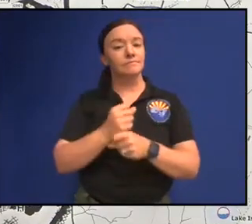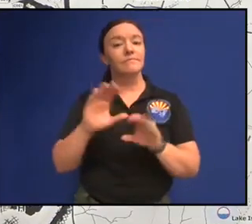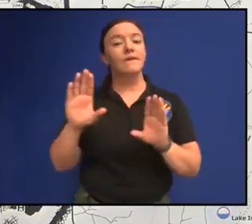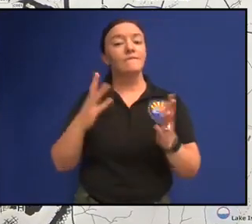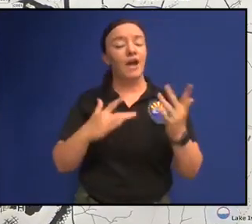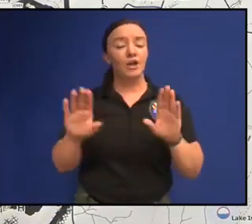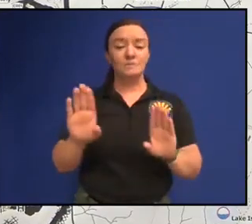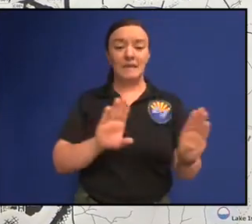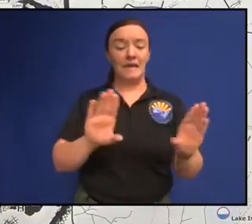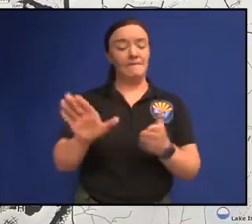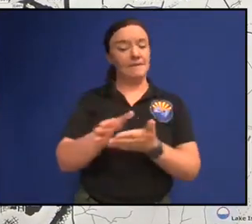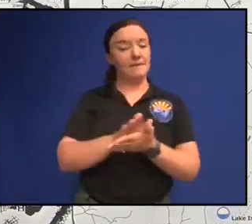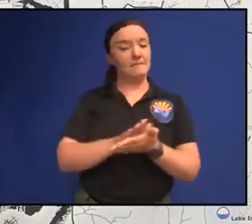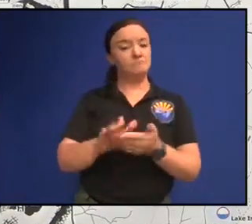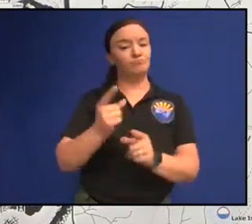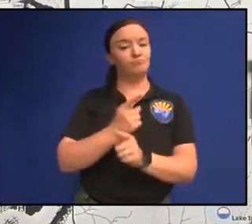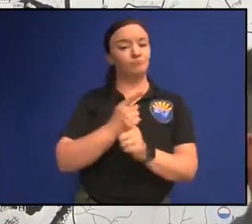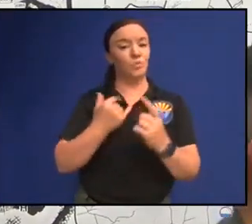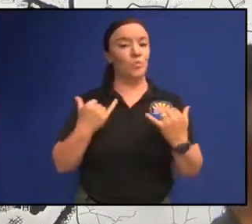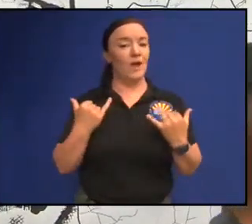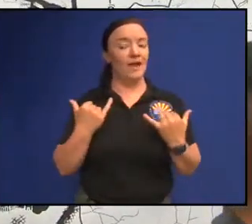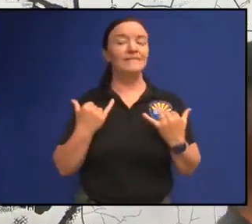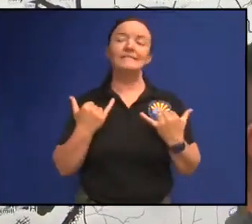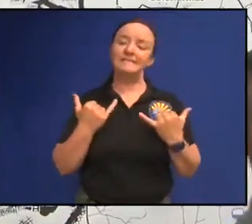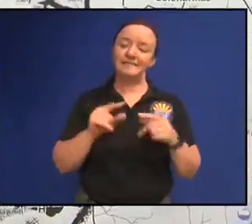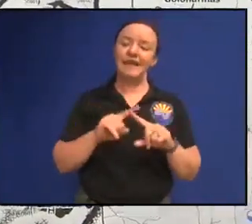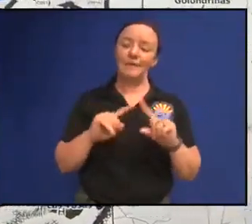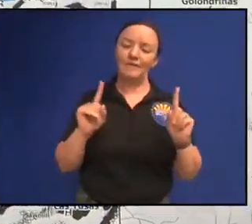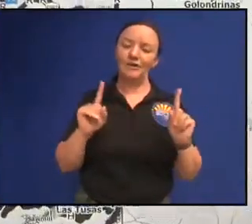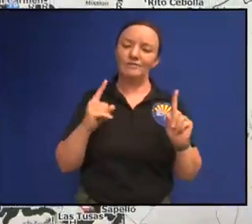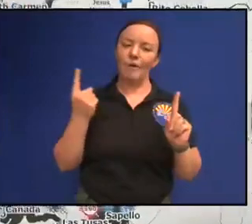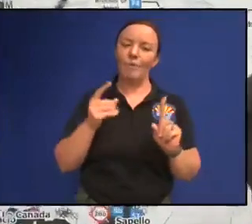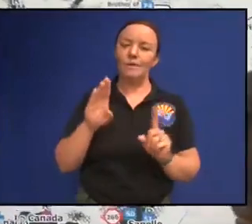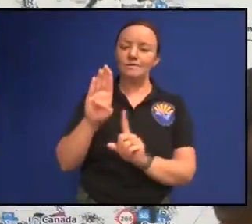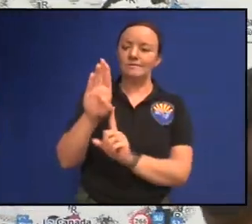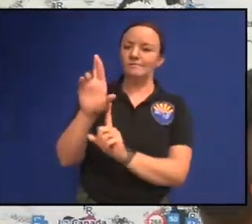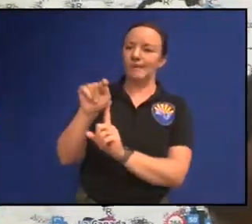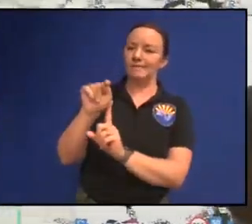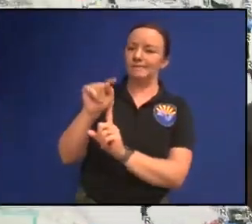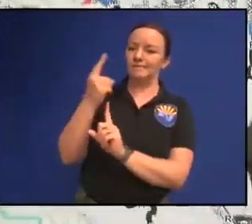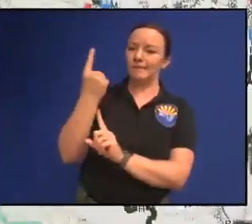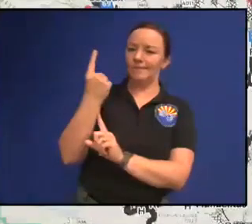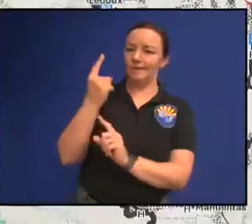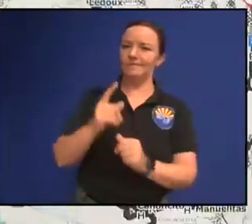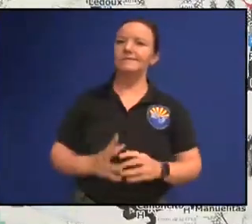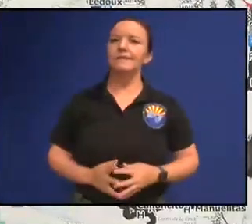TONIGHT. HOWEVER, THERE IS ALWAYS A "BUT." THIS IS TODAY, JUNE.